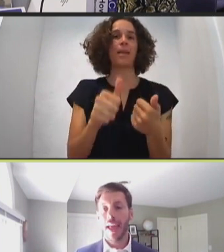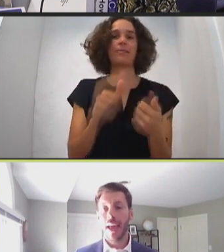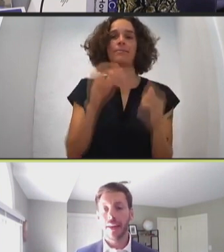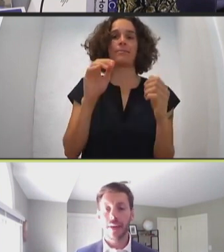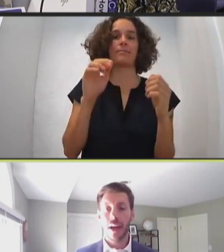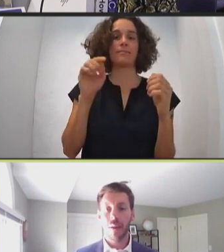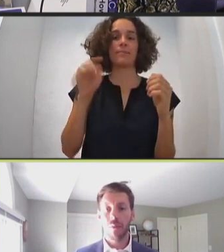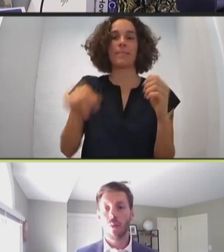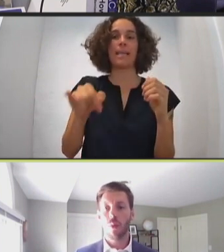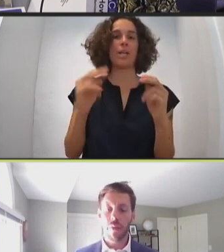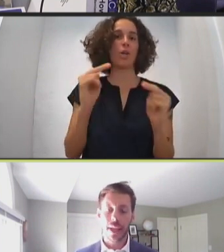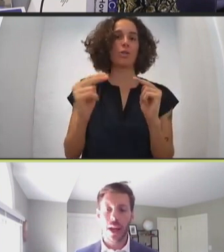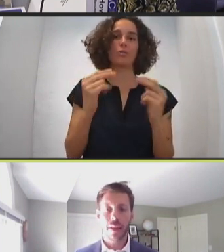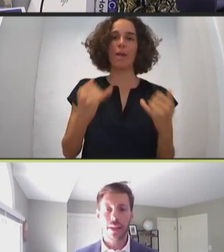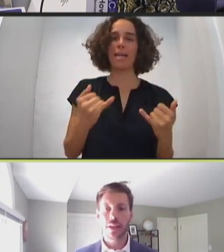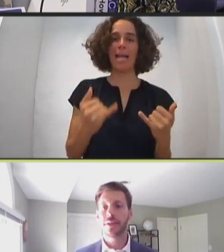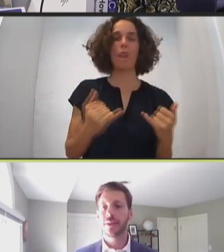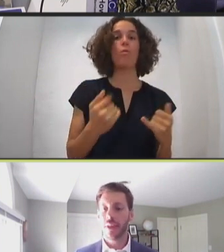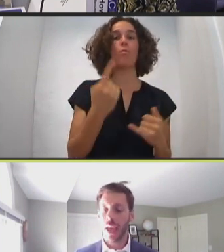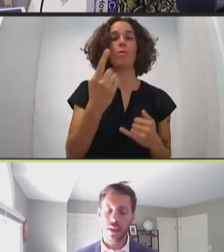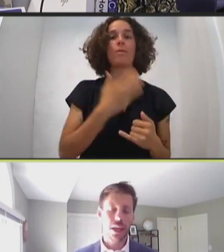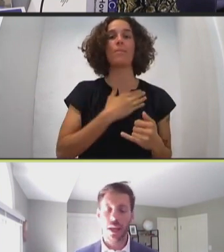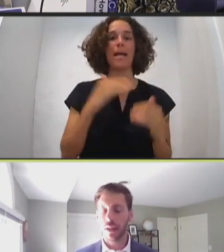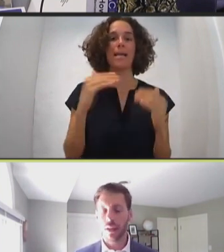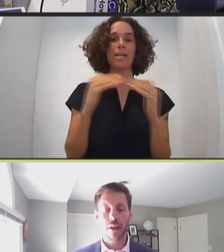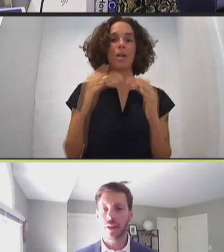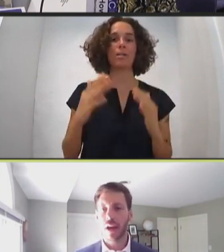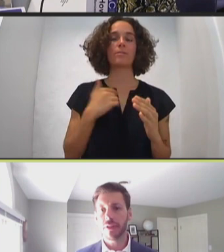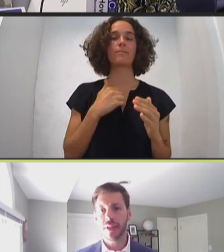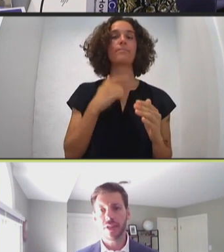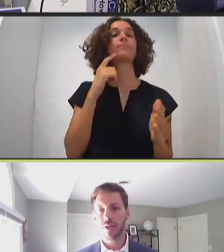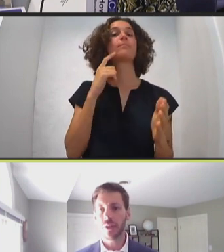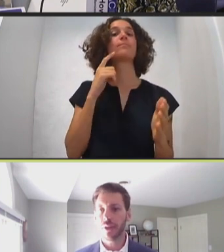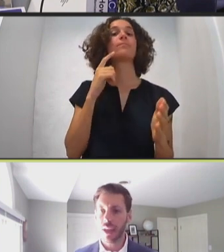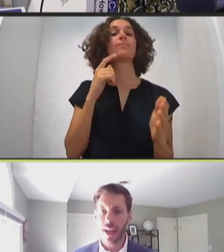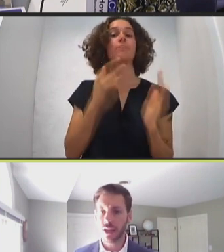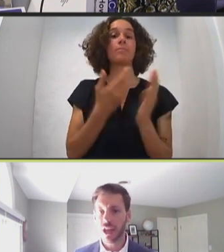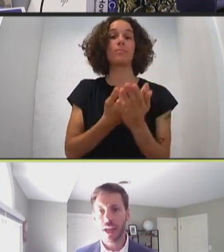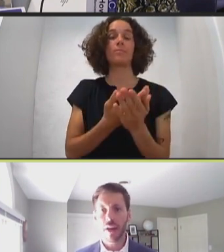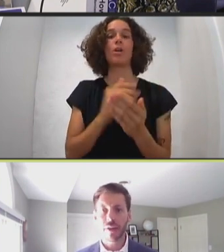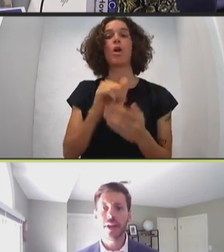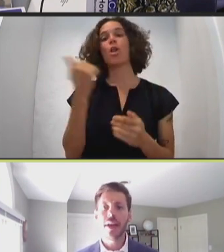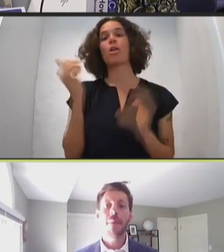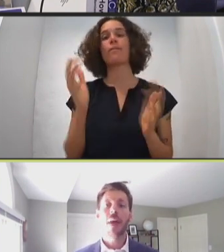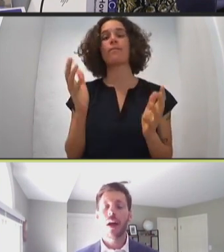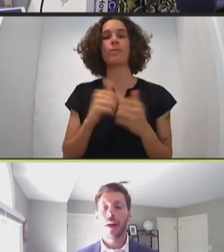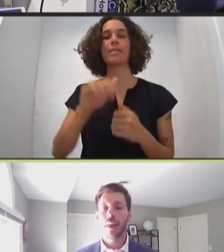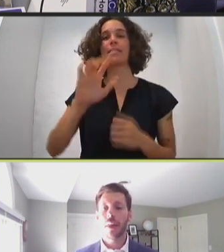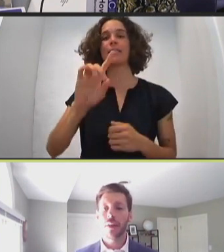And one of my colleagues had indicated in other conversations with the AHA and others